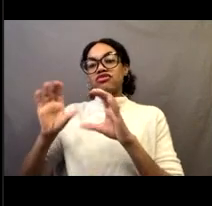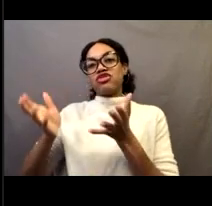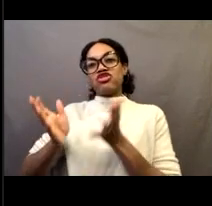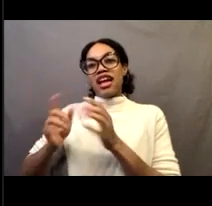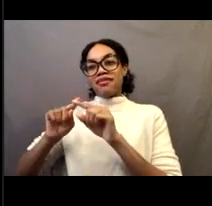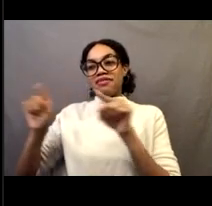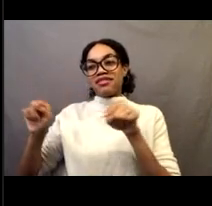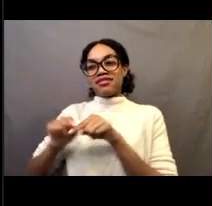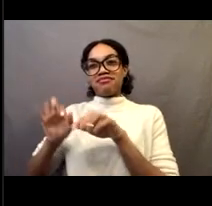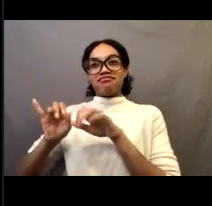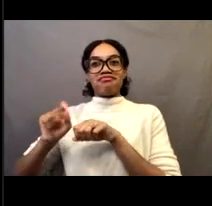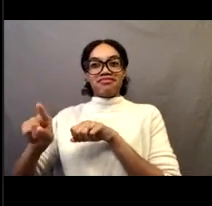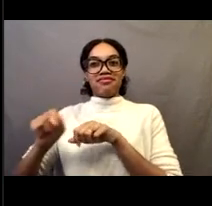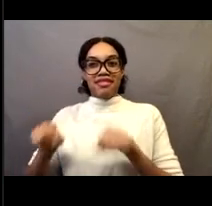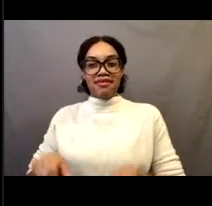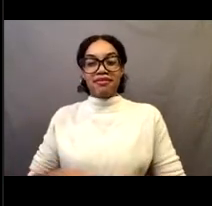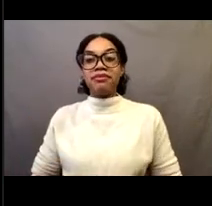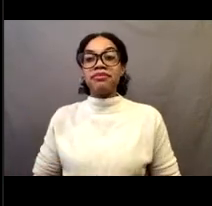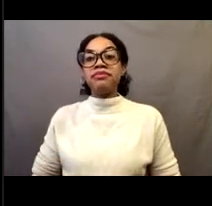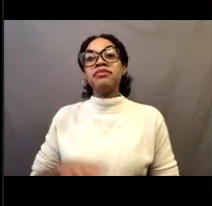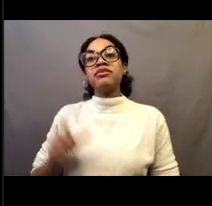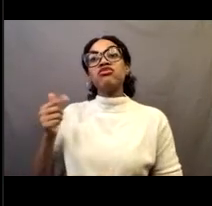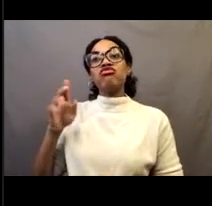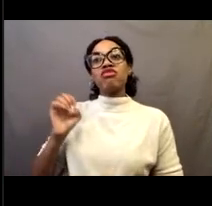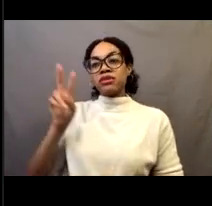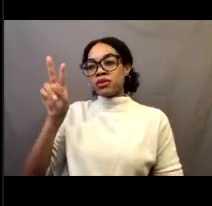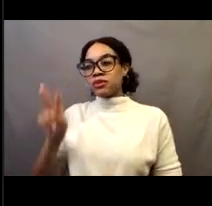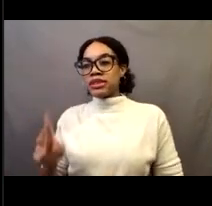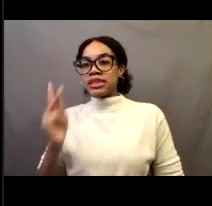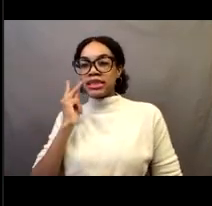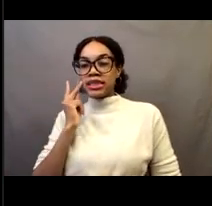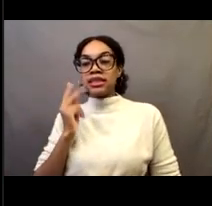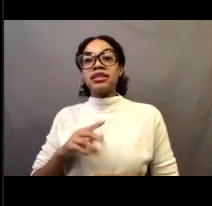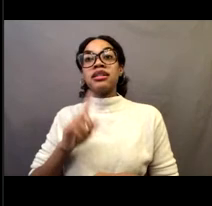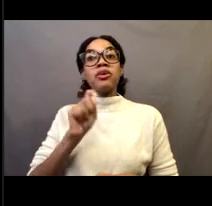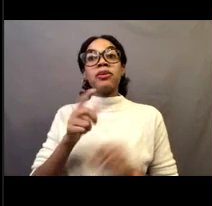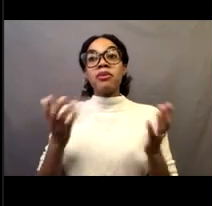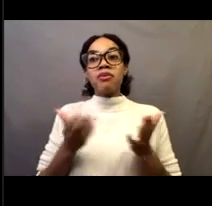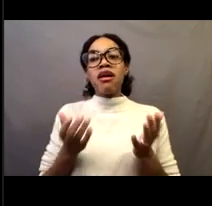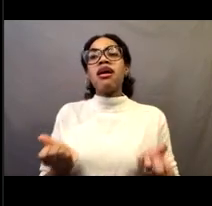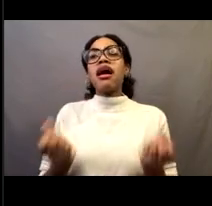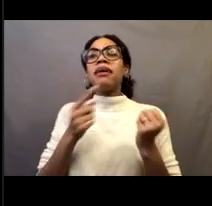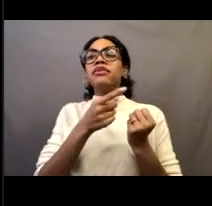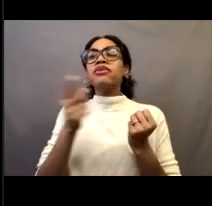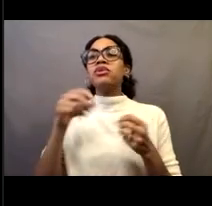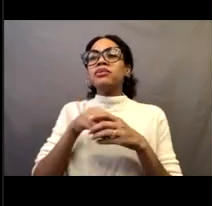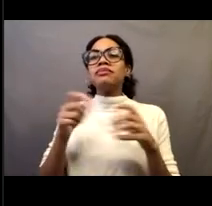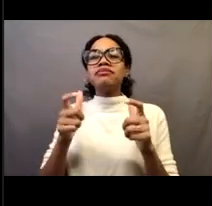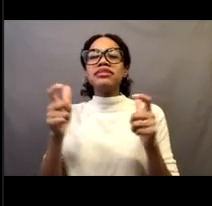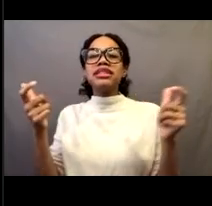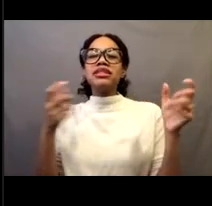a count of how many of us have been in a big storm, like a hurricane or tornado or a flood.